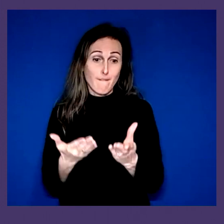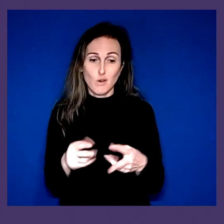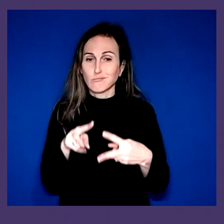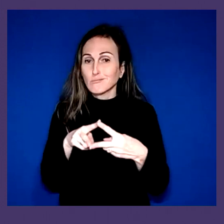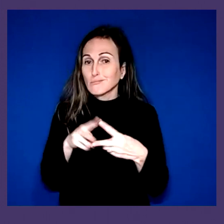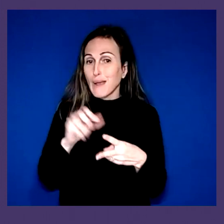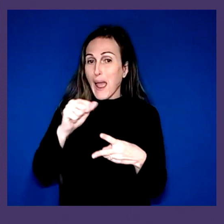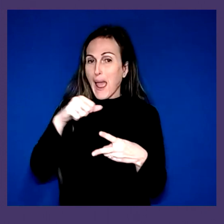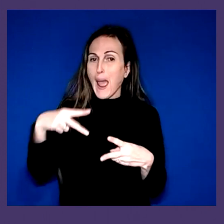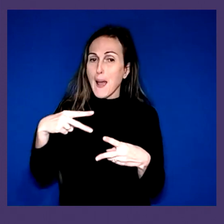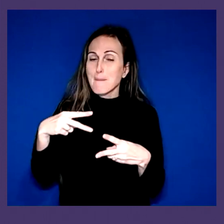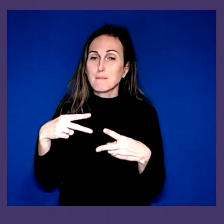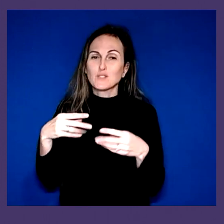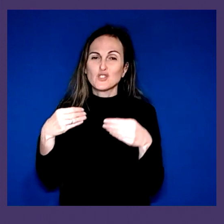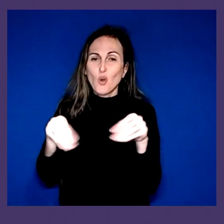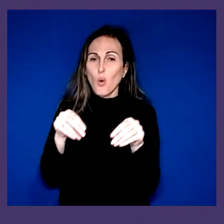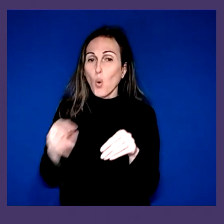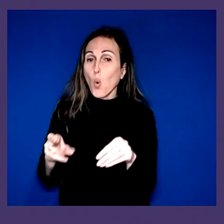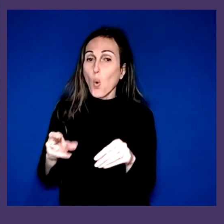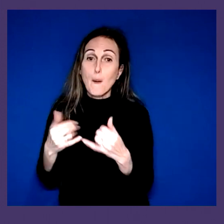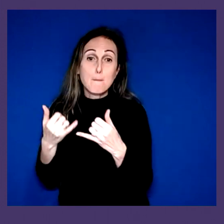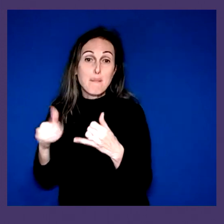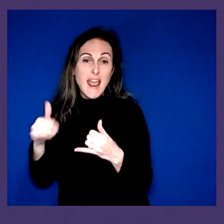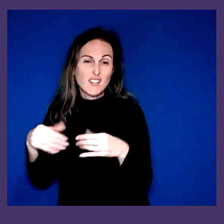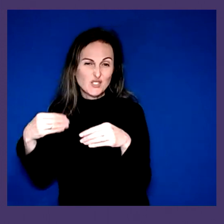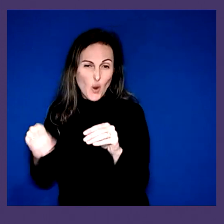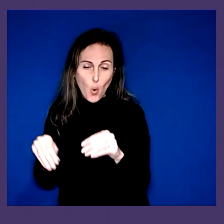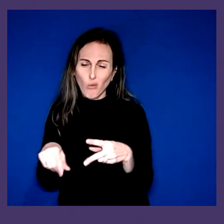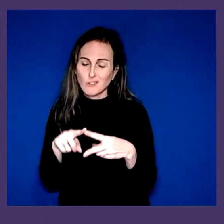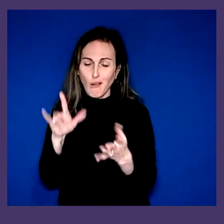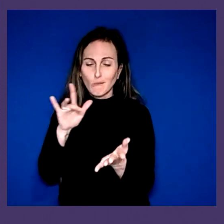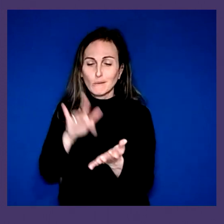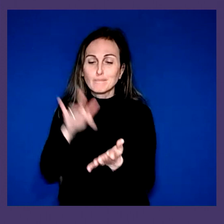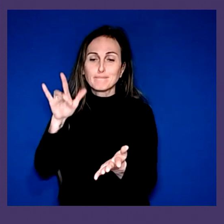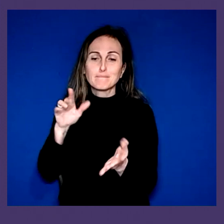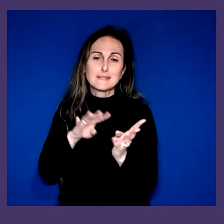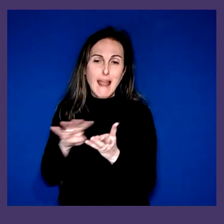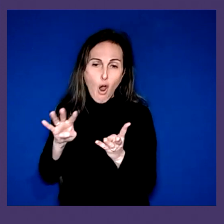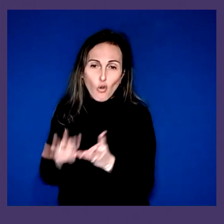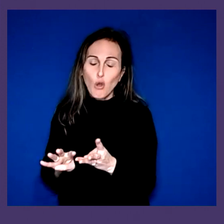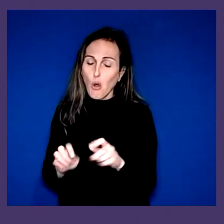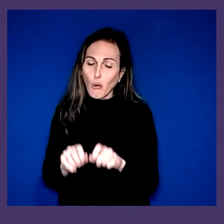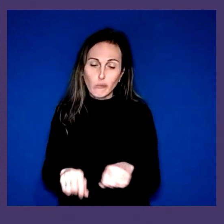Just go download it. It takes a minute to sign up and become a volunteer,